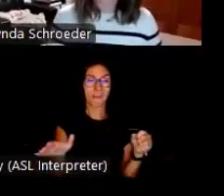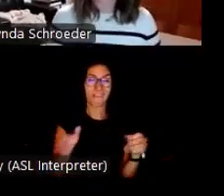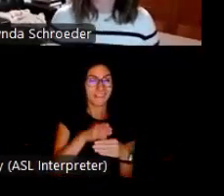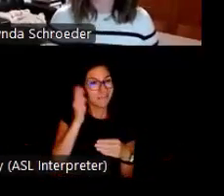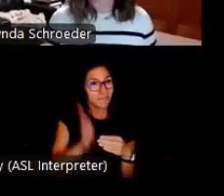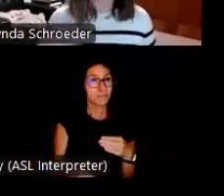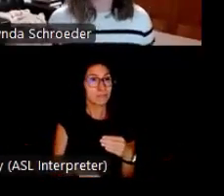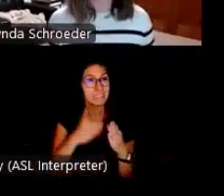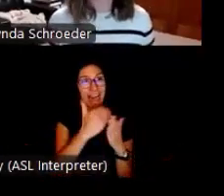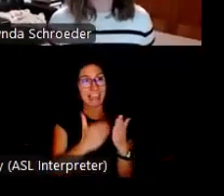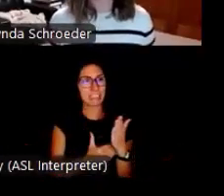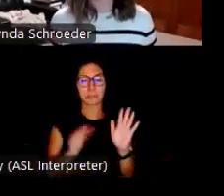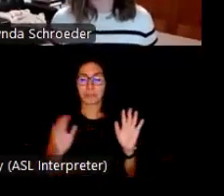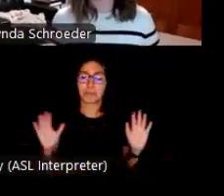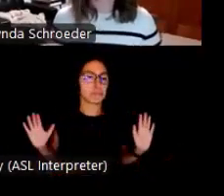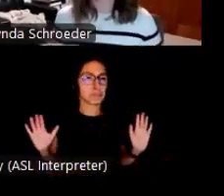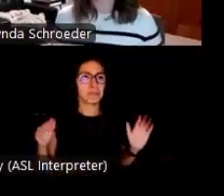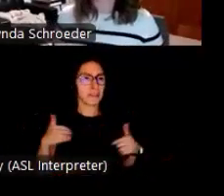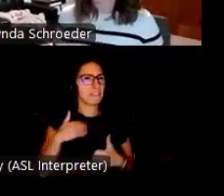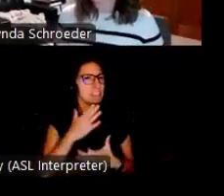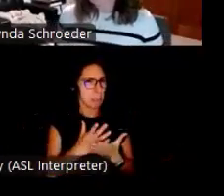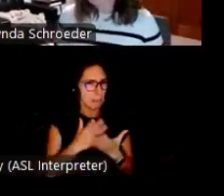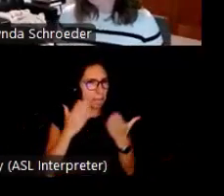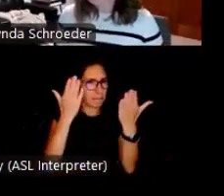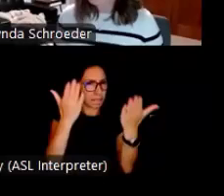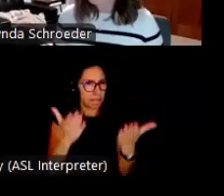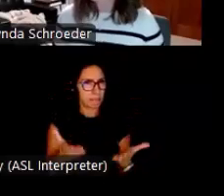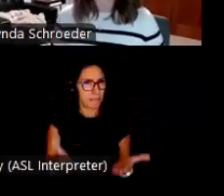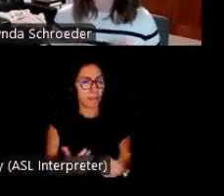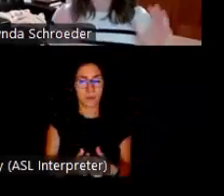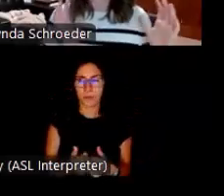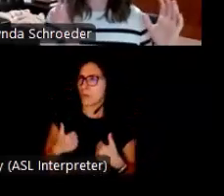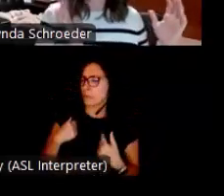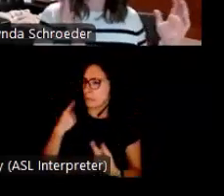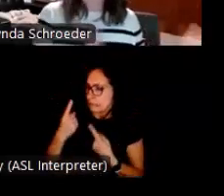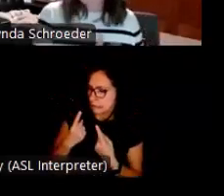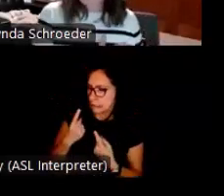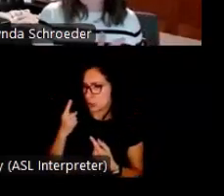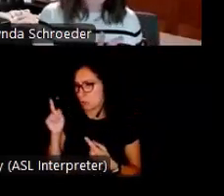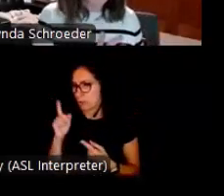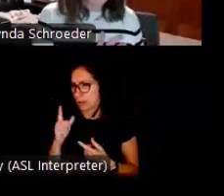if you're thinking where can I start to find real partners. So this is just a resource slide,